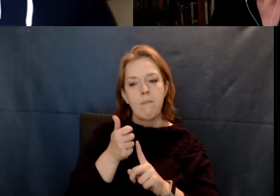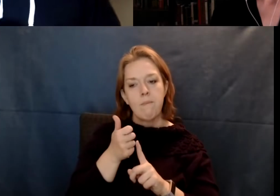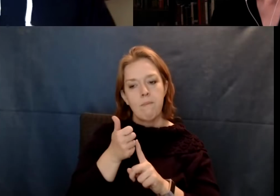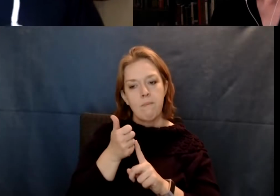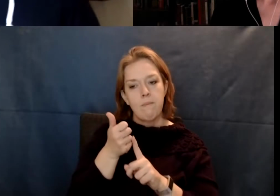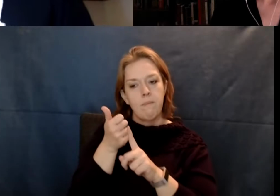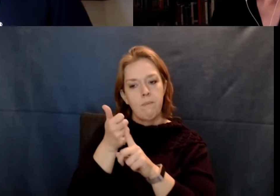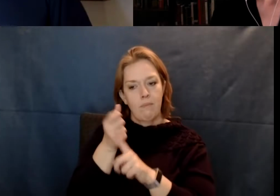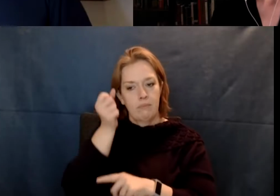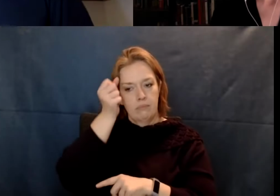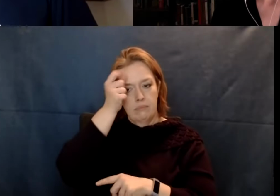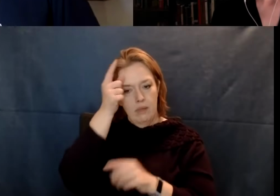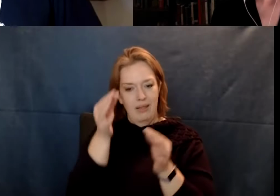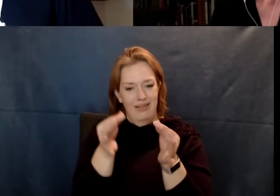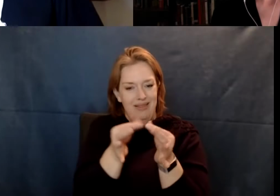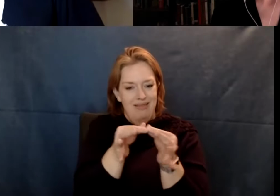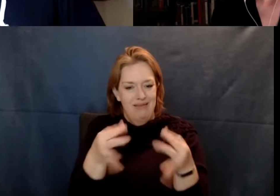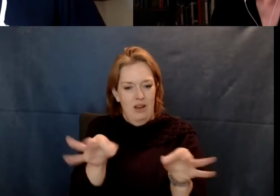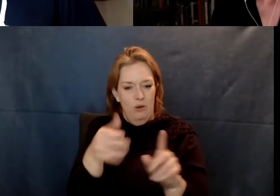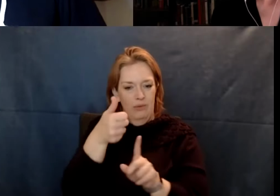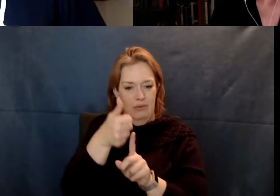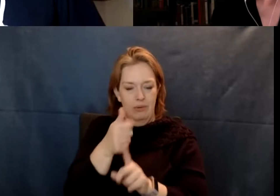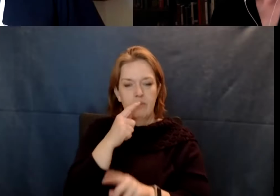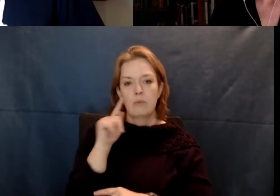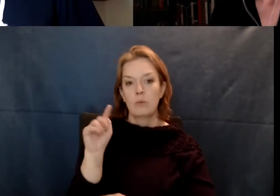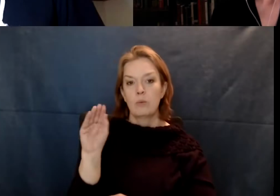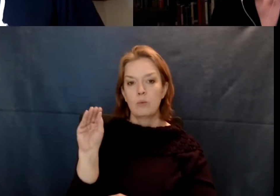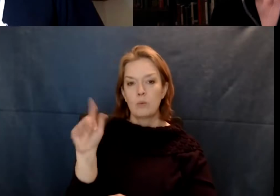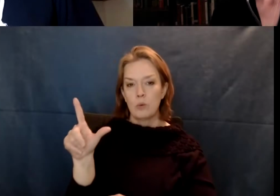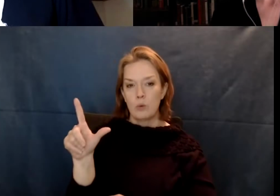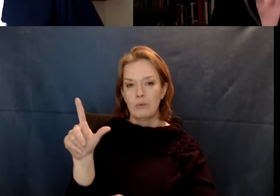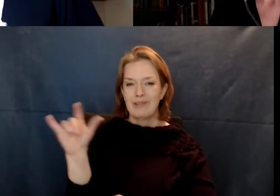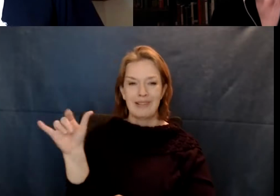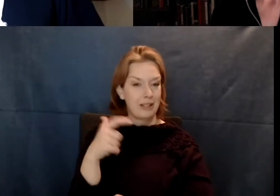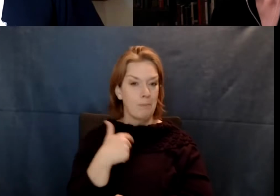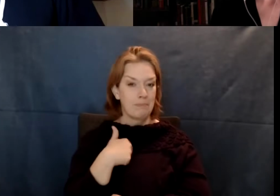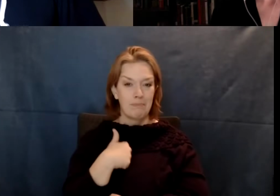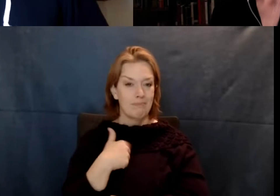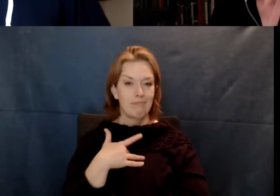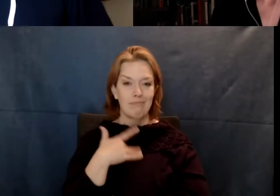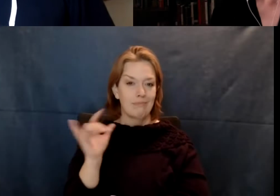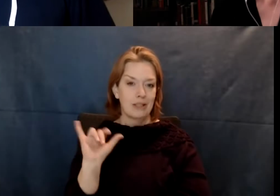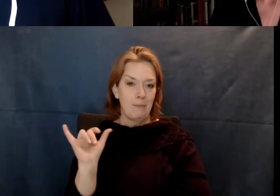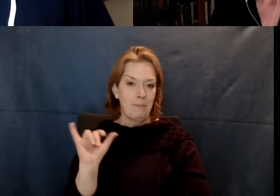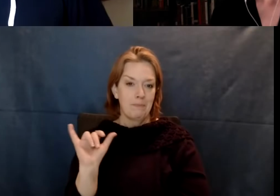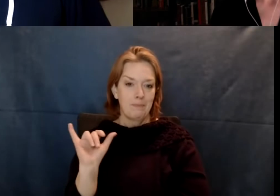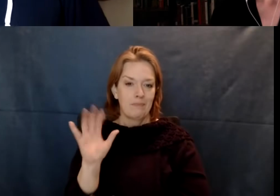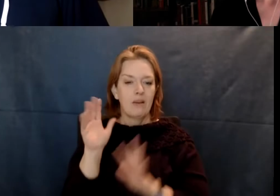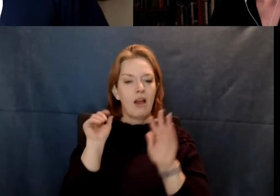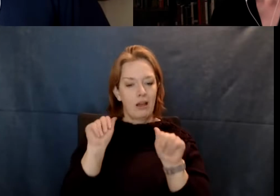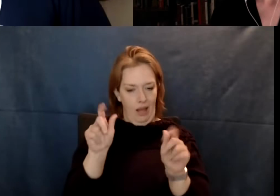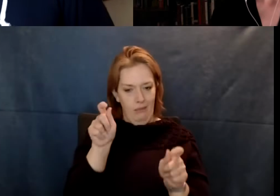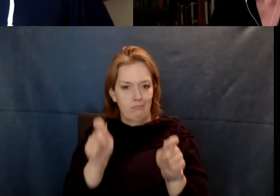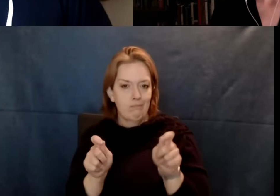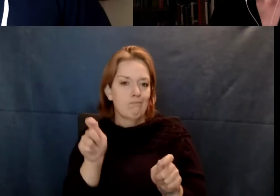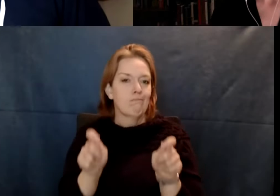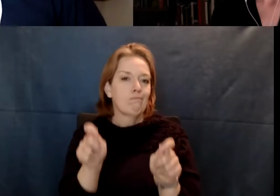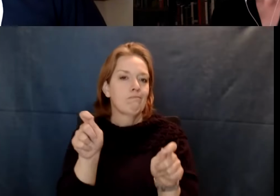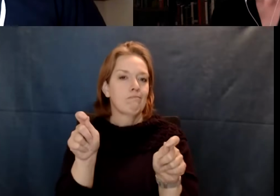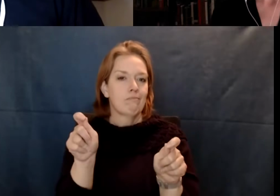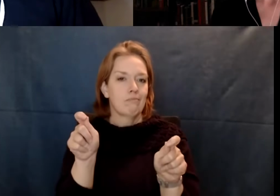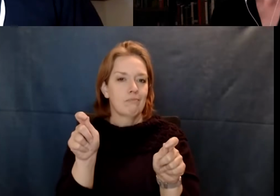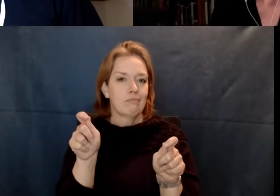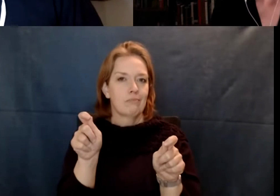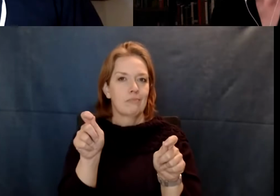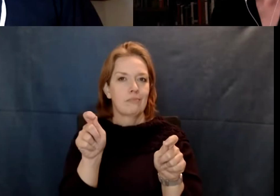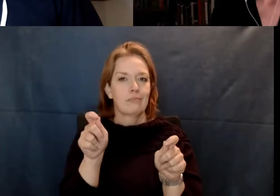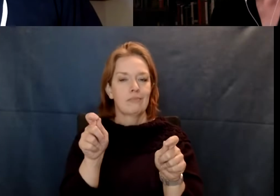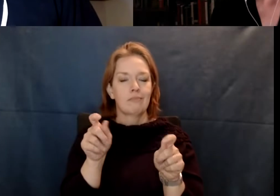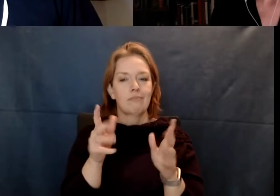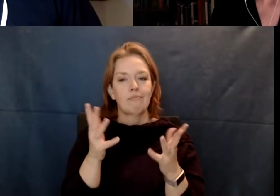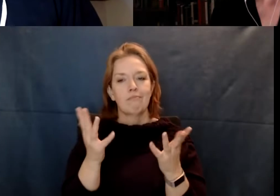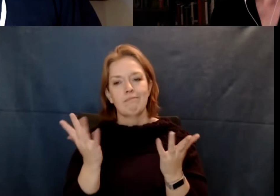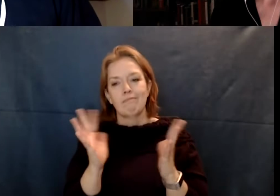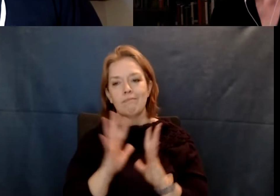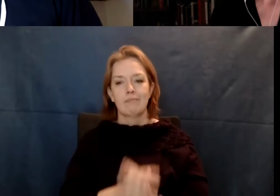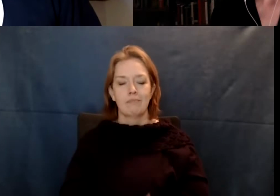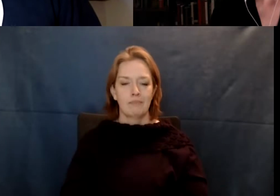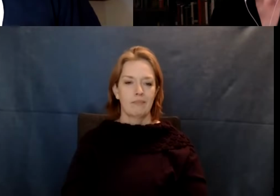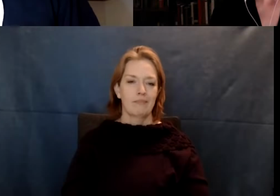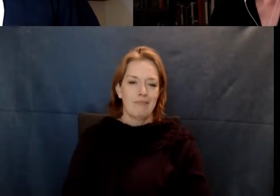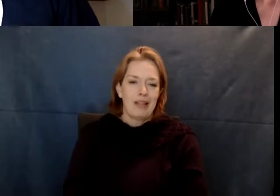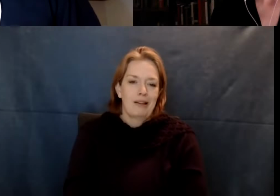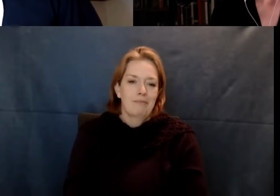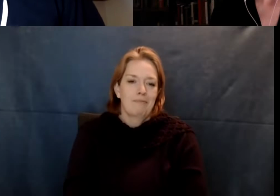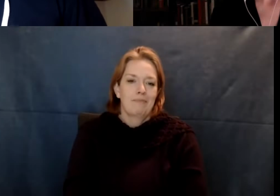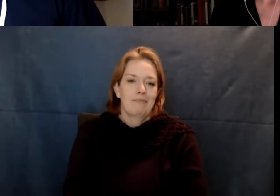in a similar way that I do, that can be manipulated in, I don't know what an English teacher might